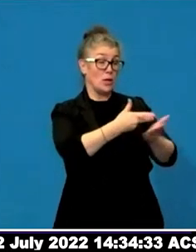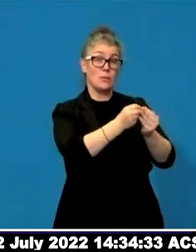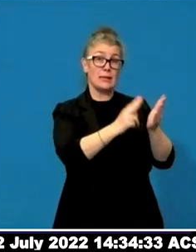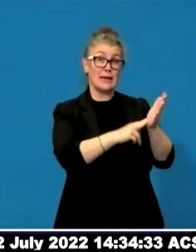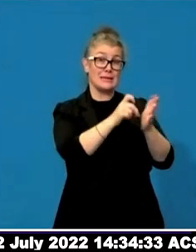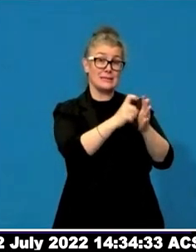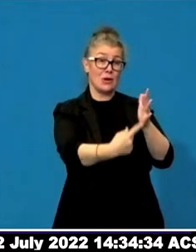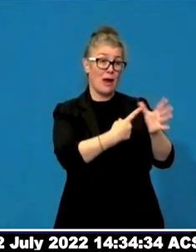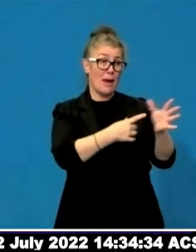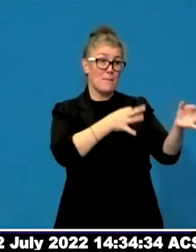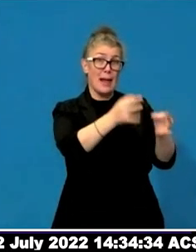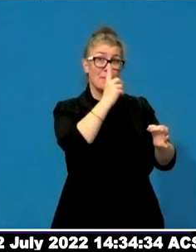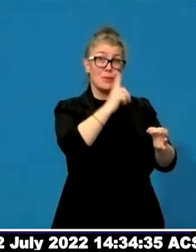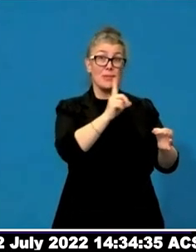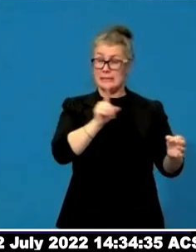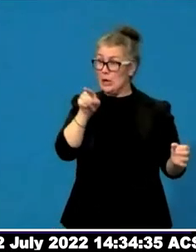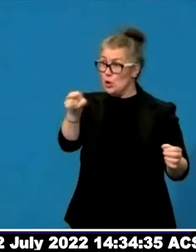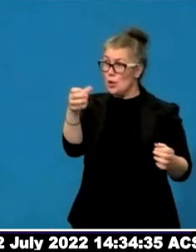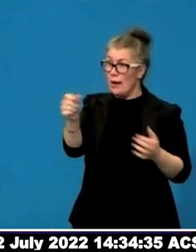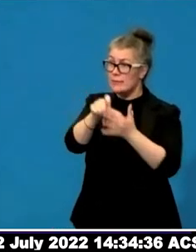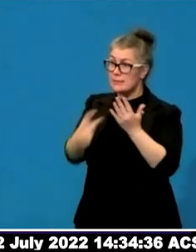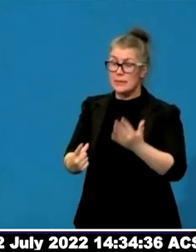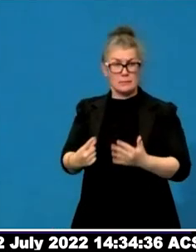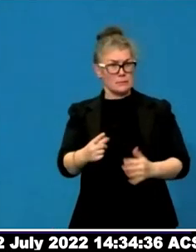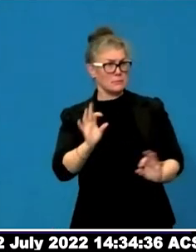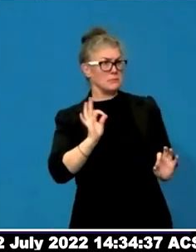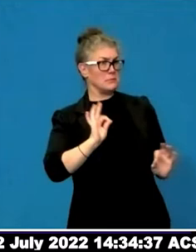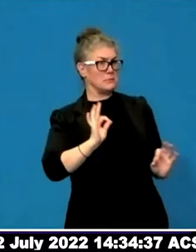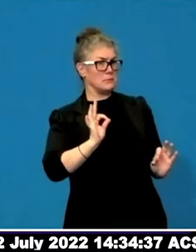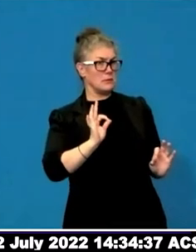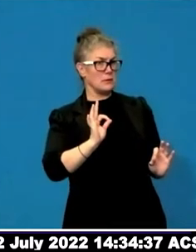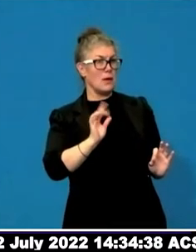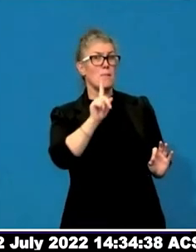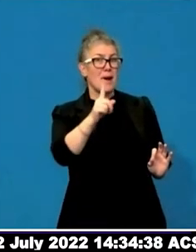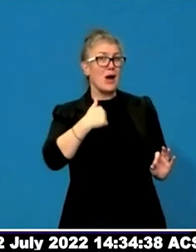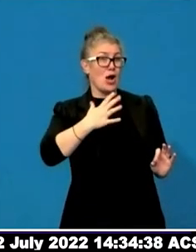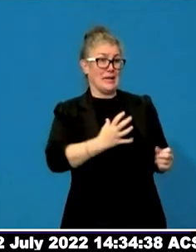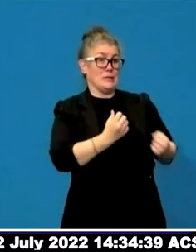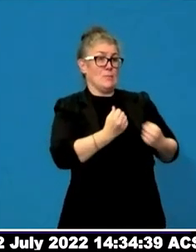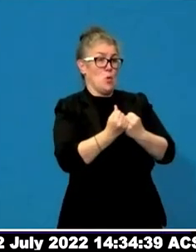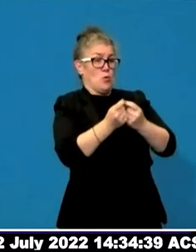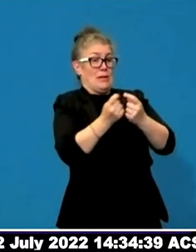they are telling you that you have a disability and you're saying, "No, I don't, but I do need extra assistance with this, that or the other",